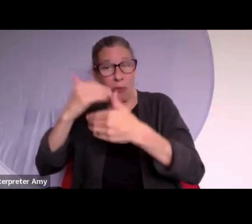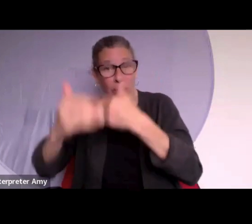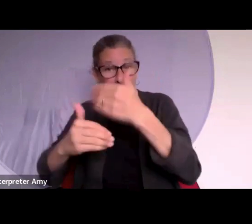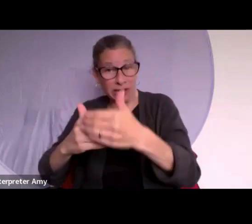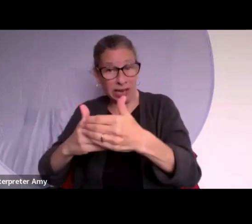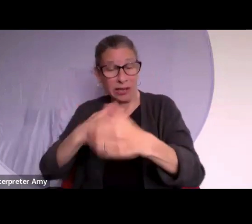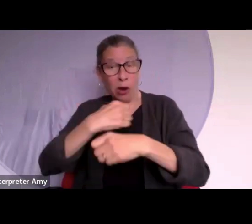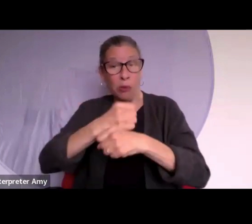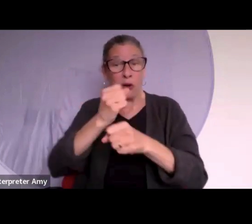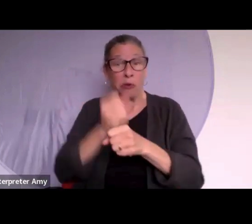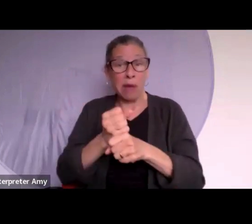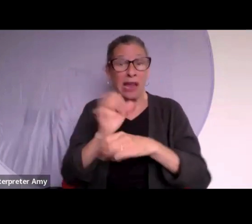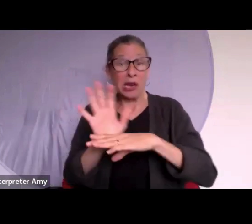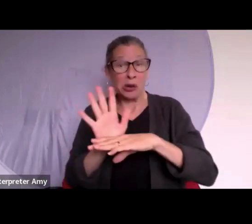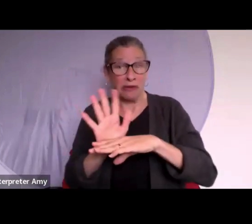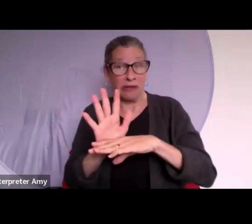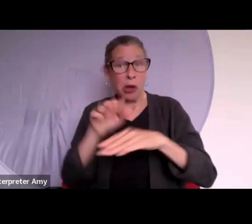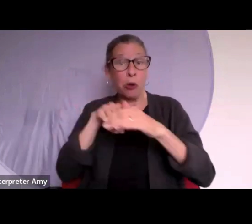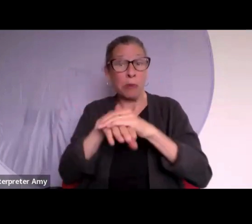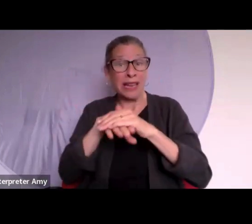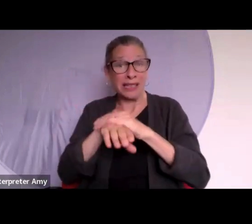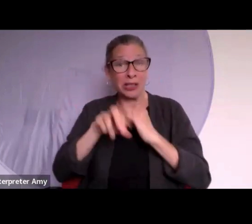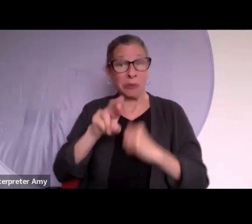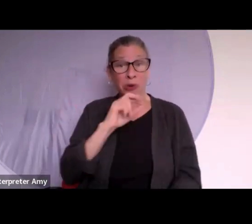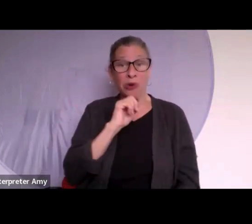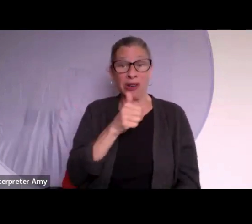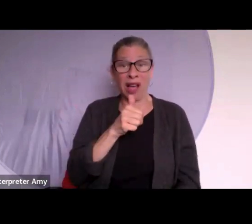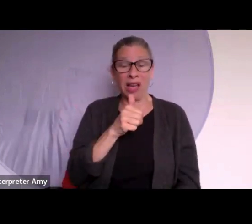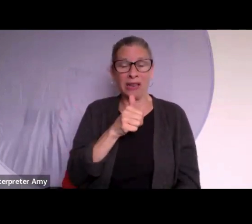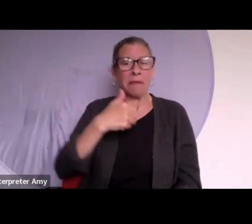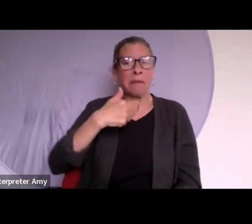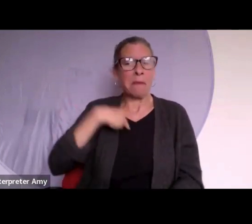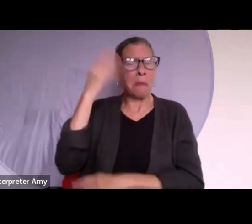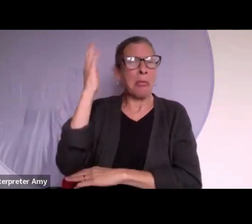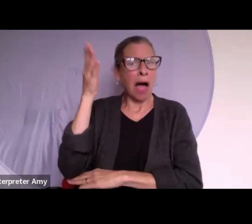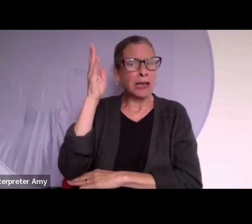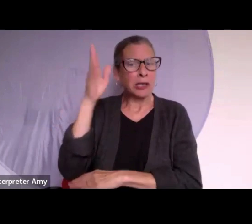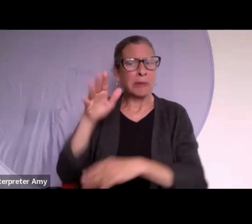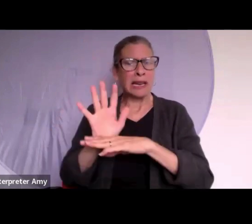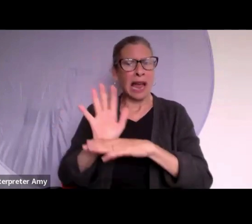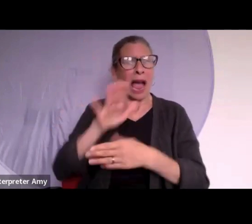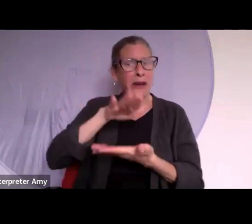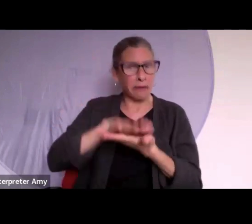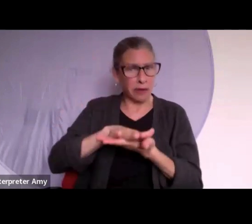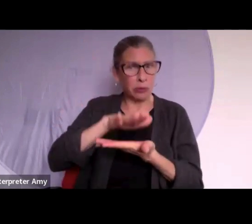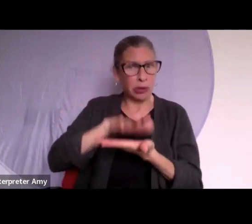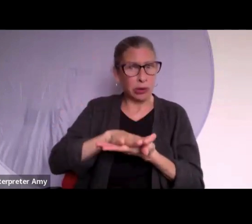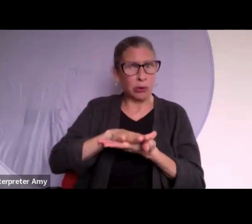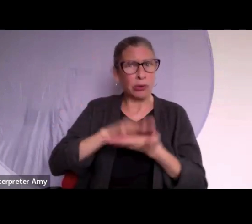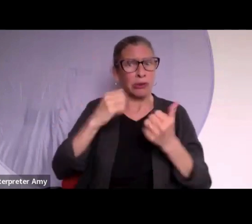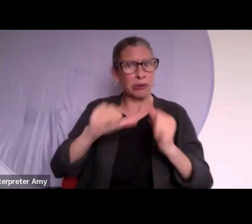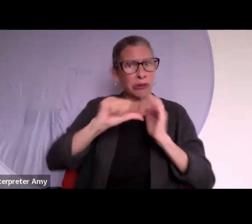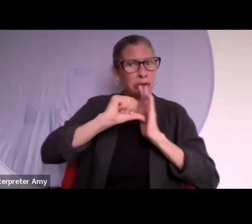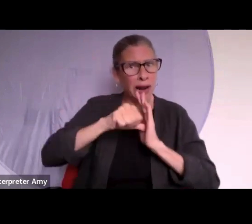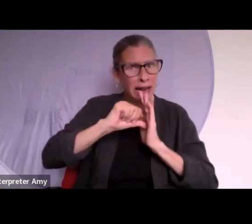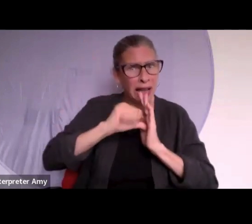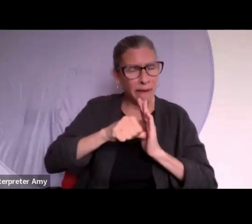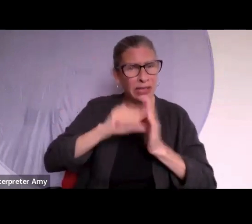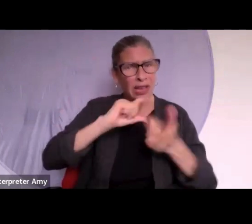accessible. I tried to speak at a lot of film schools, to film students to try to emphasize and change this culture because